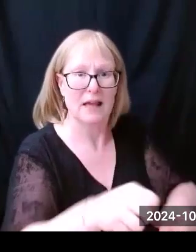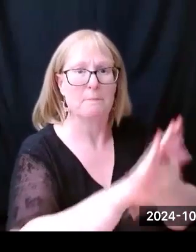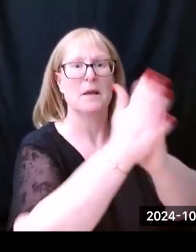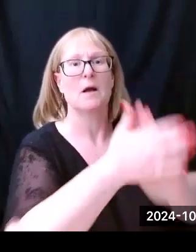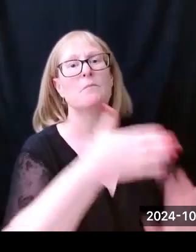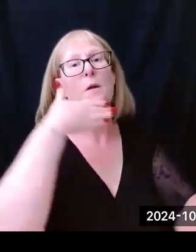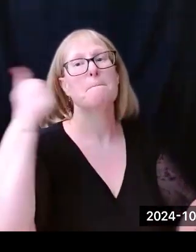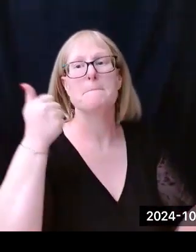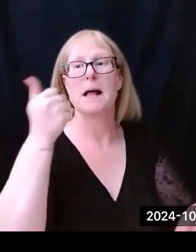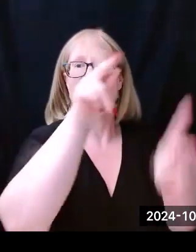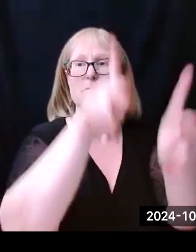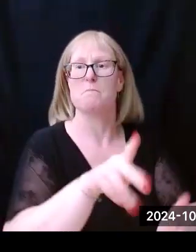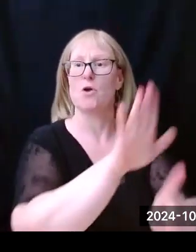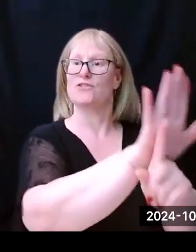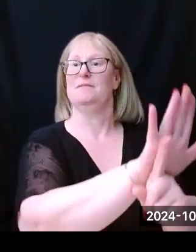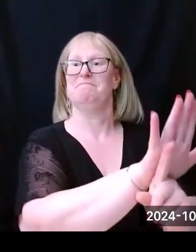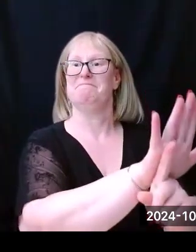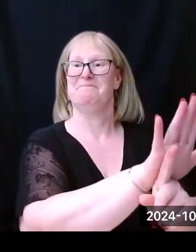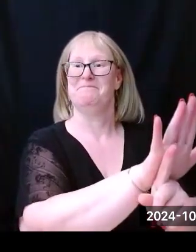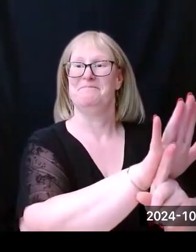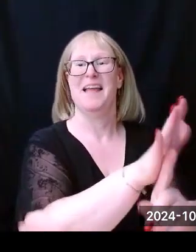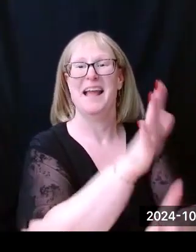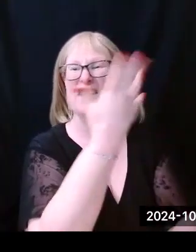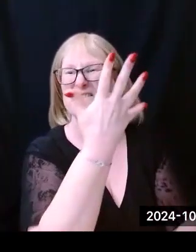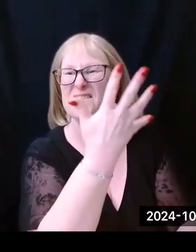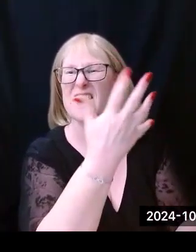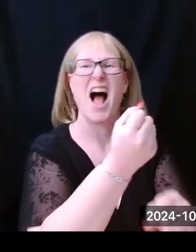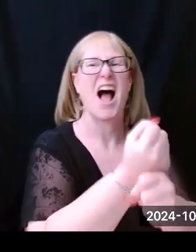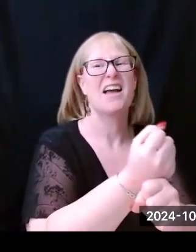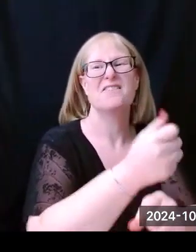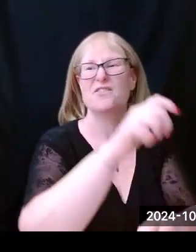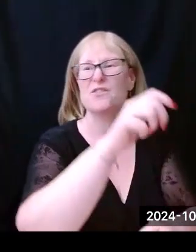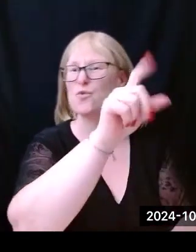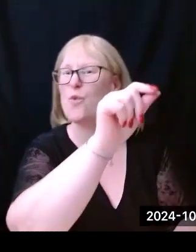And we want to think using that proactive way of how can we lay the groundwork